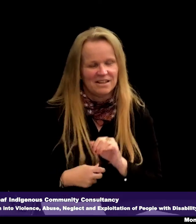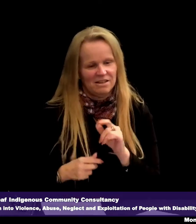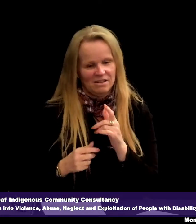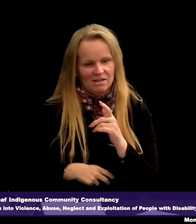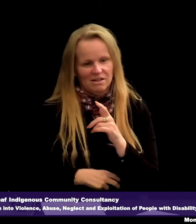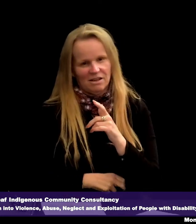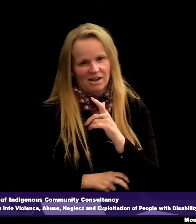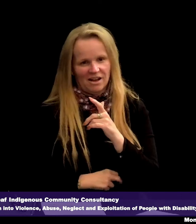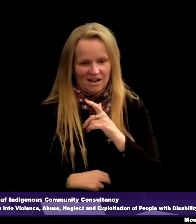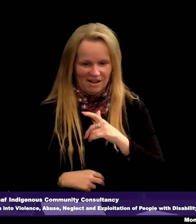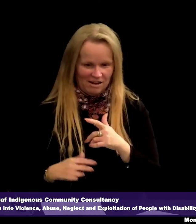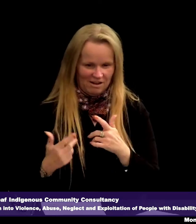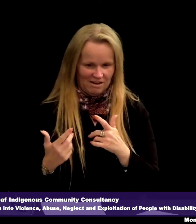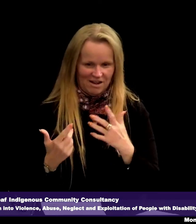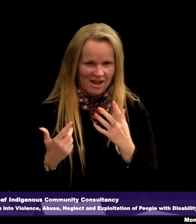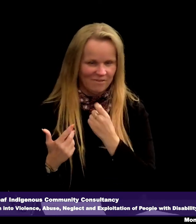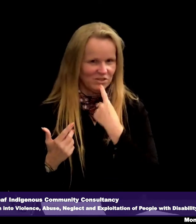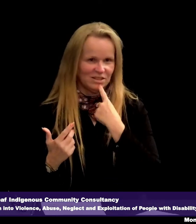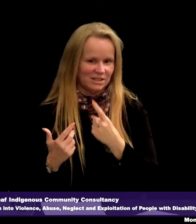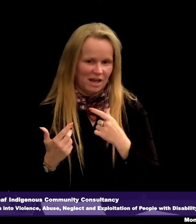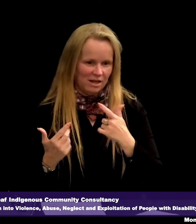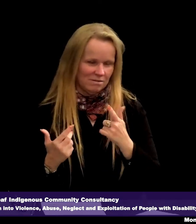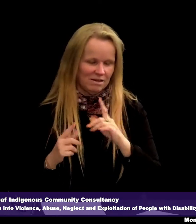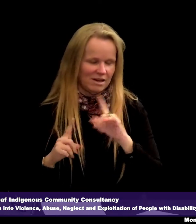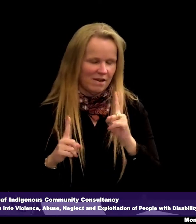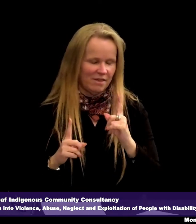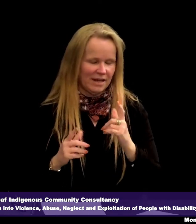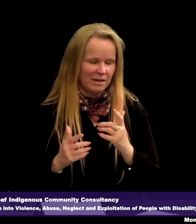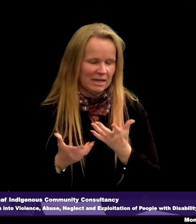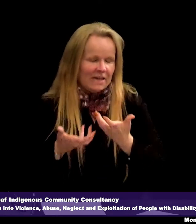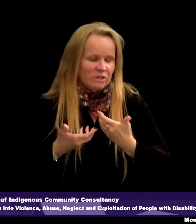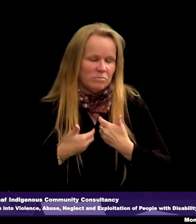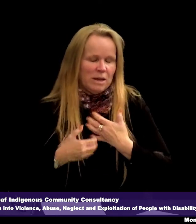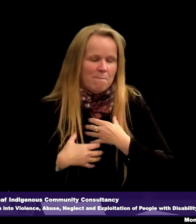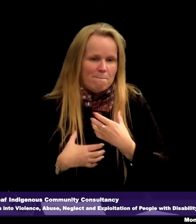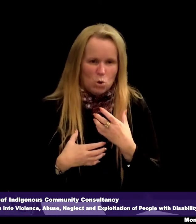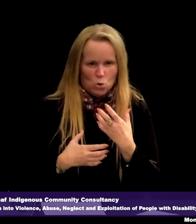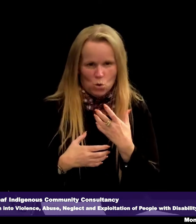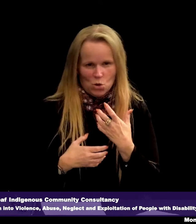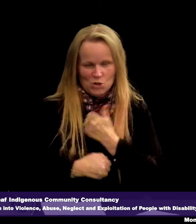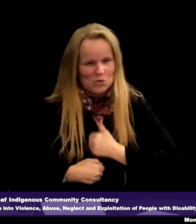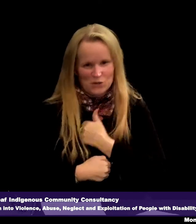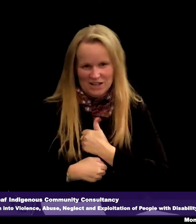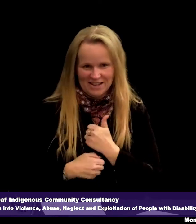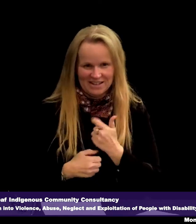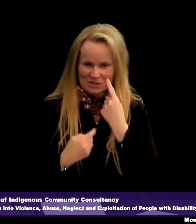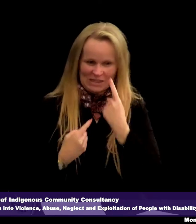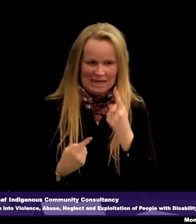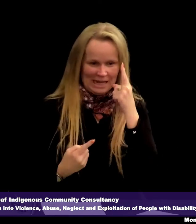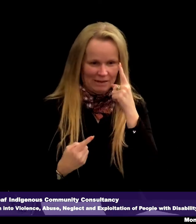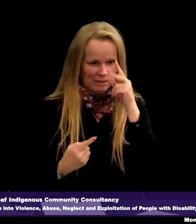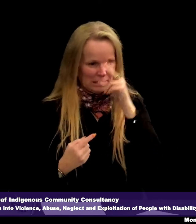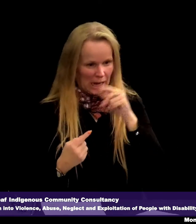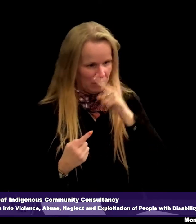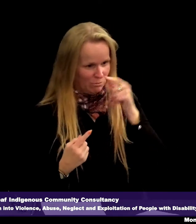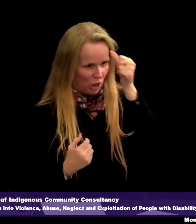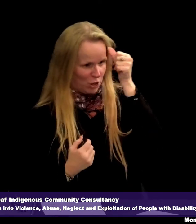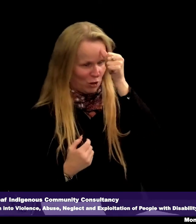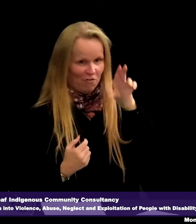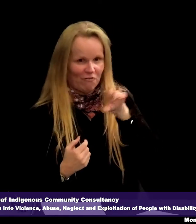Yes. I have to say that nothing gives me more joy to see young